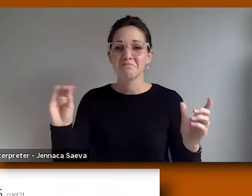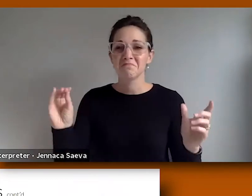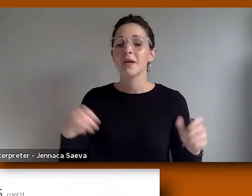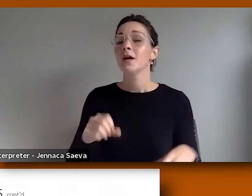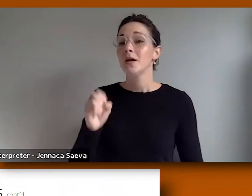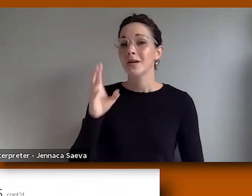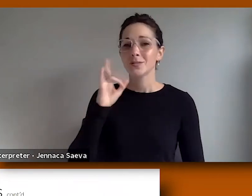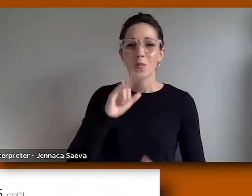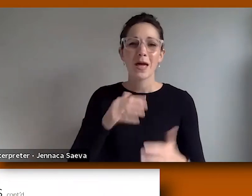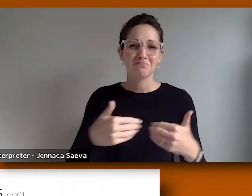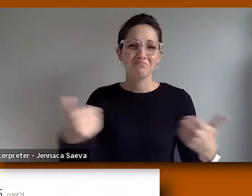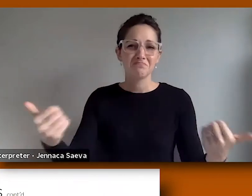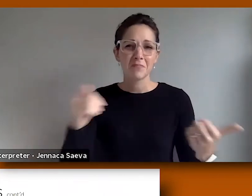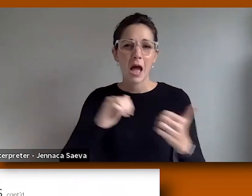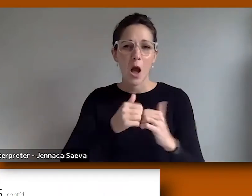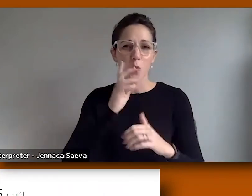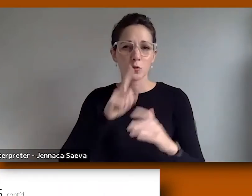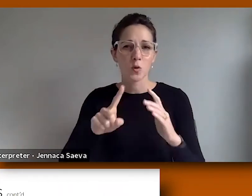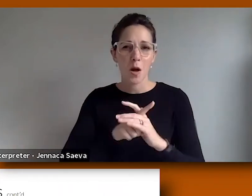is logistically how it will show up.